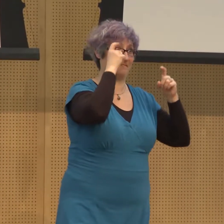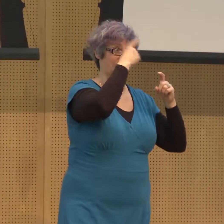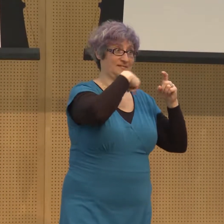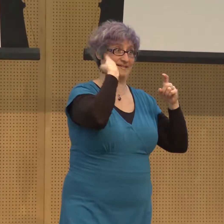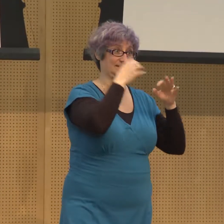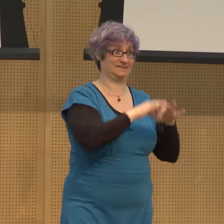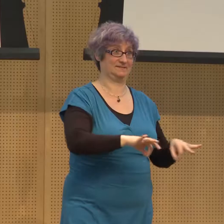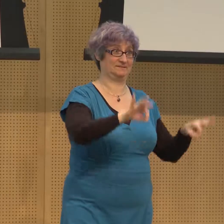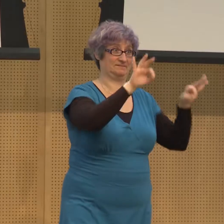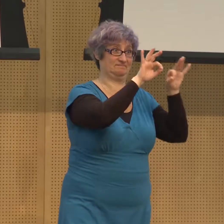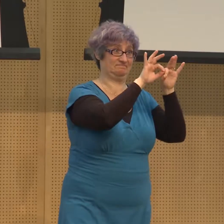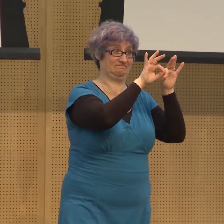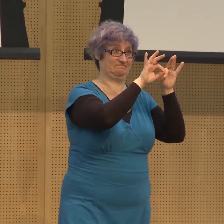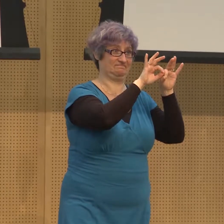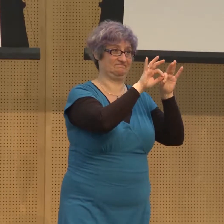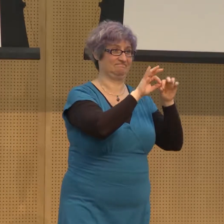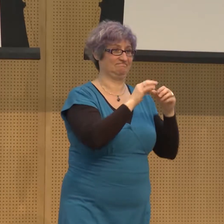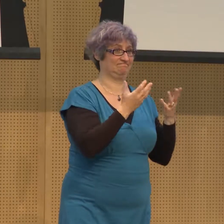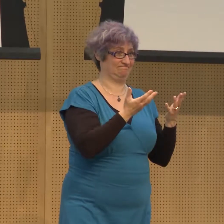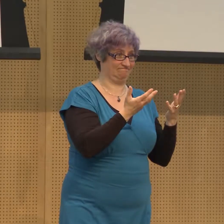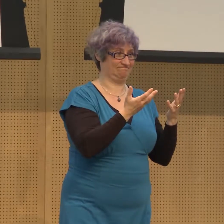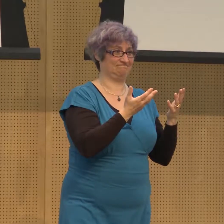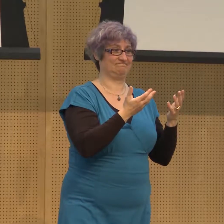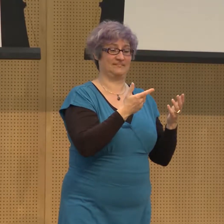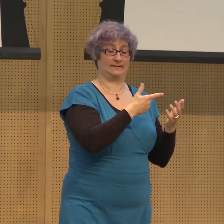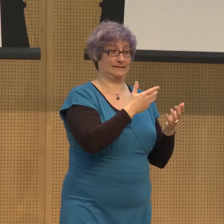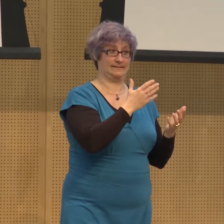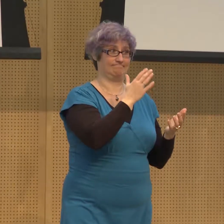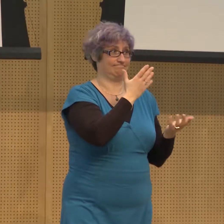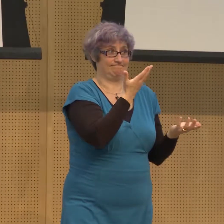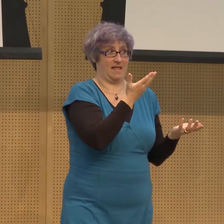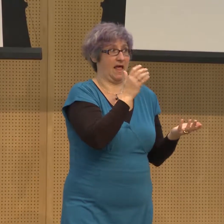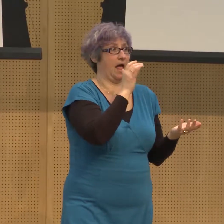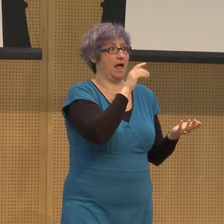Including facial expressions, as we know, is rather important.